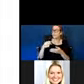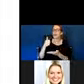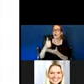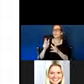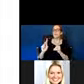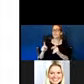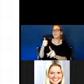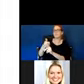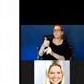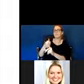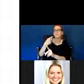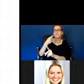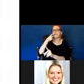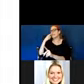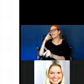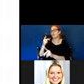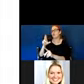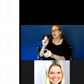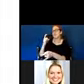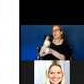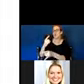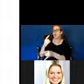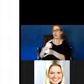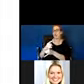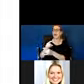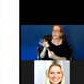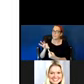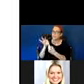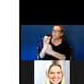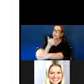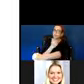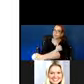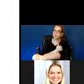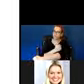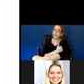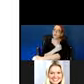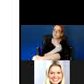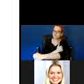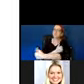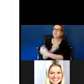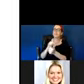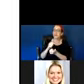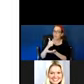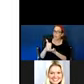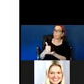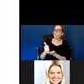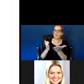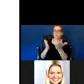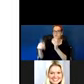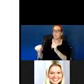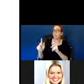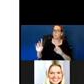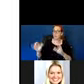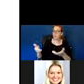and especially opiod use disorder. And we can just prescribe buprenorphine directly